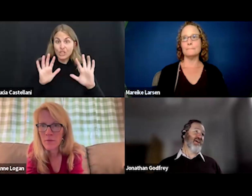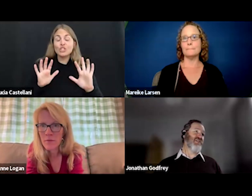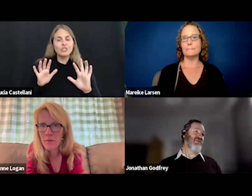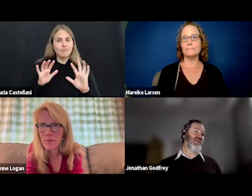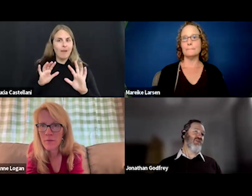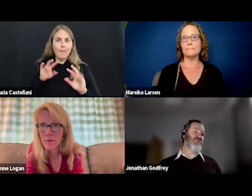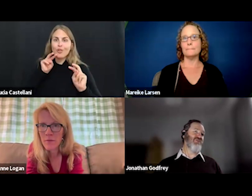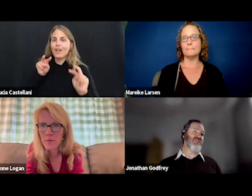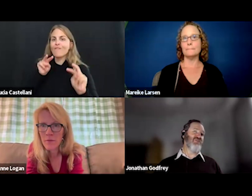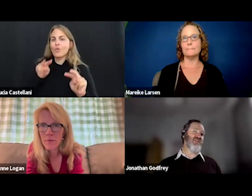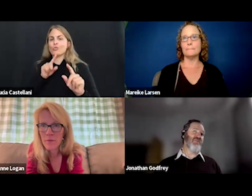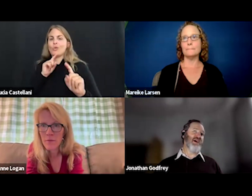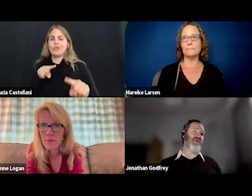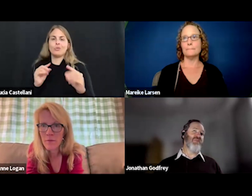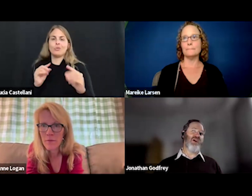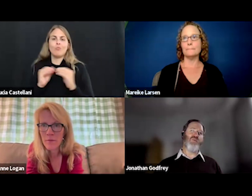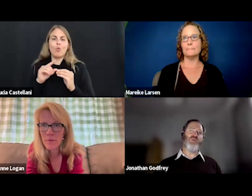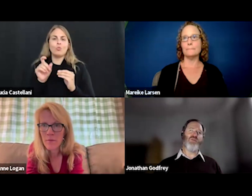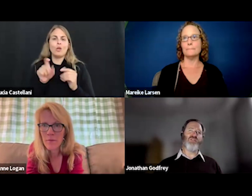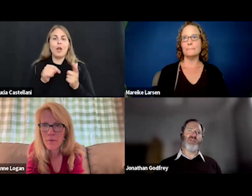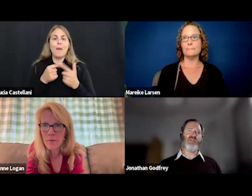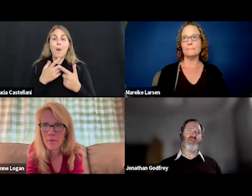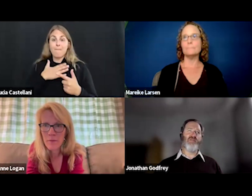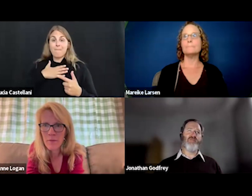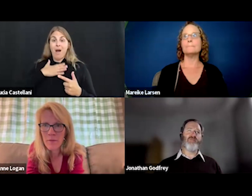Answering questions about my world